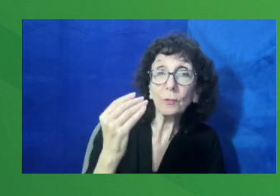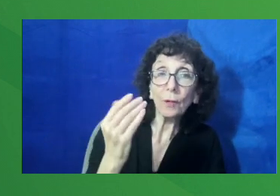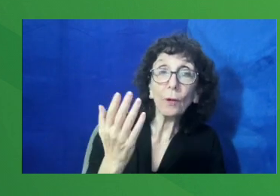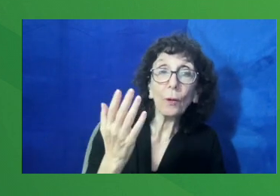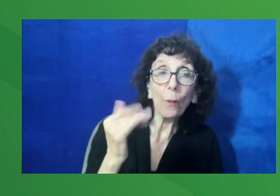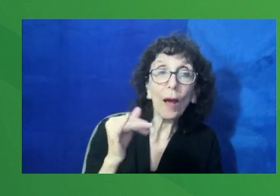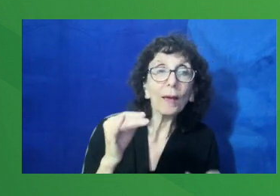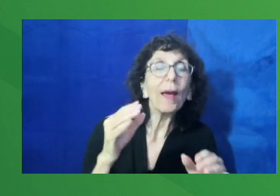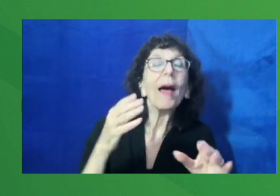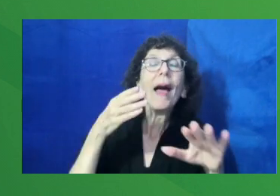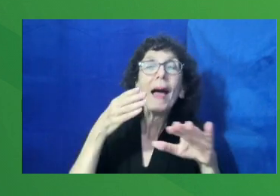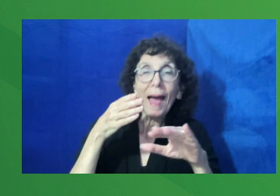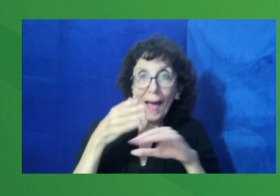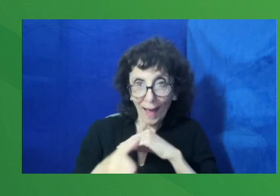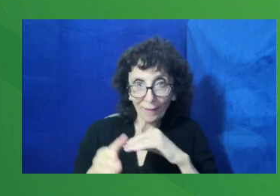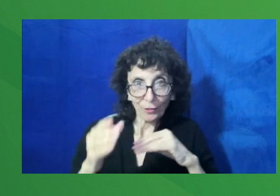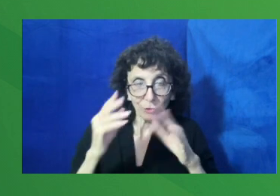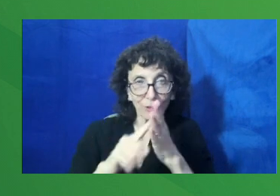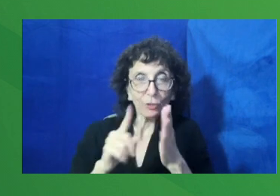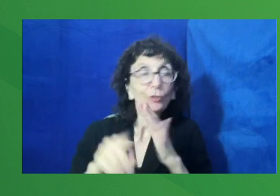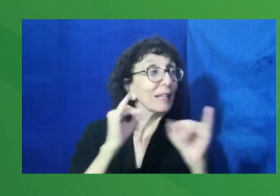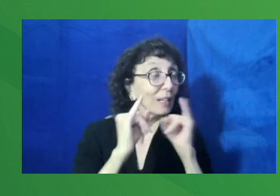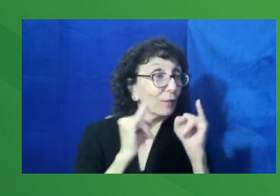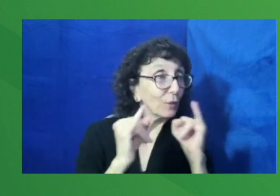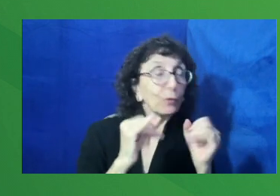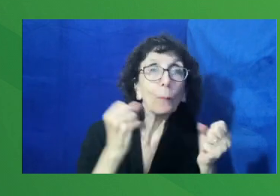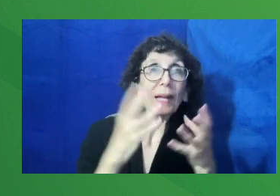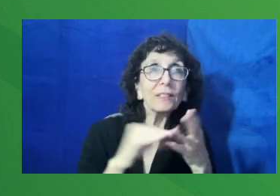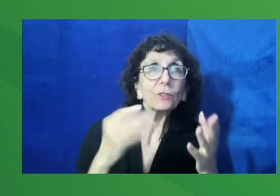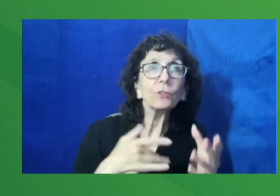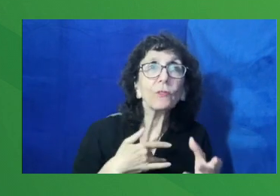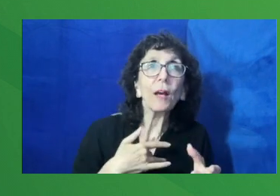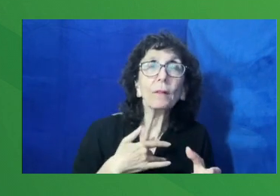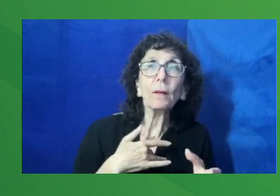with students, a number of the students indicated they felt more welcomed. The classroom was more